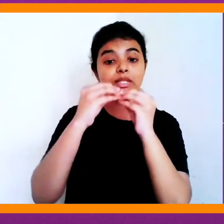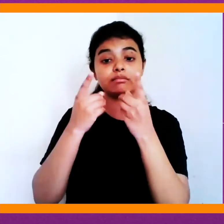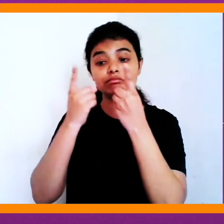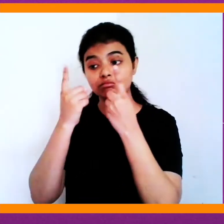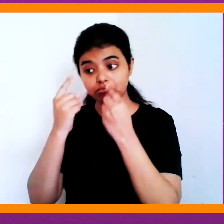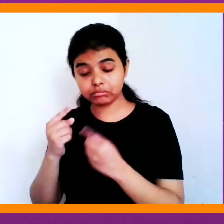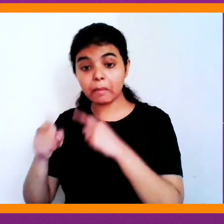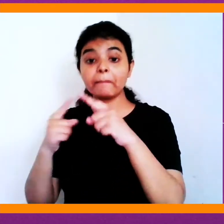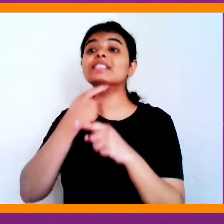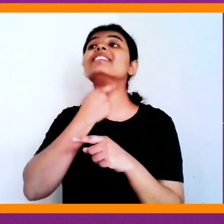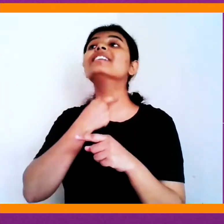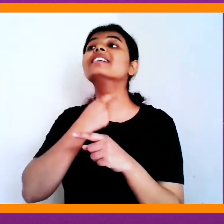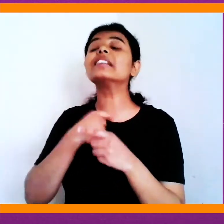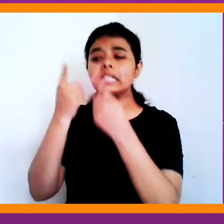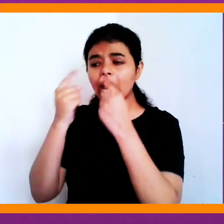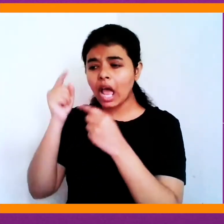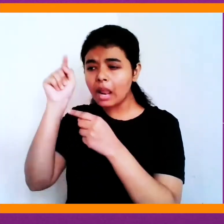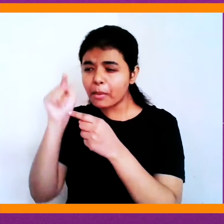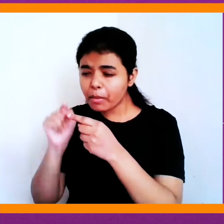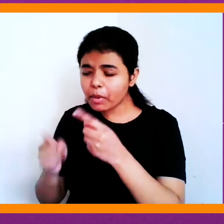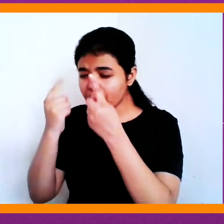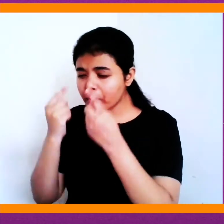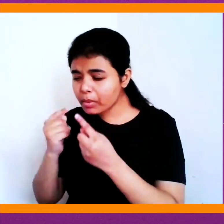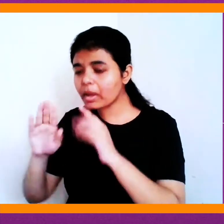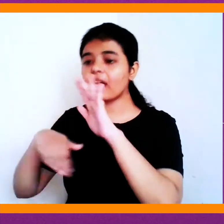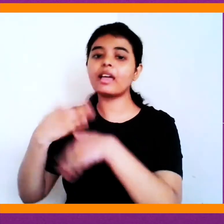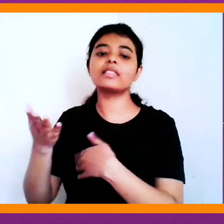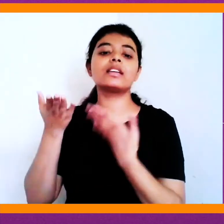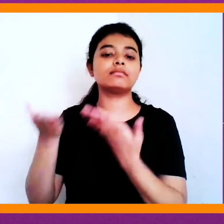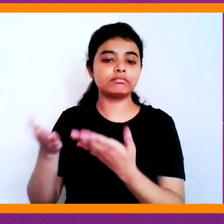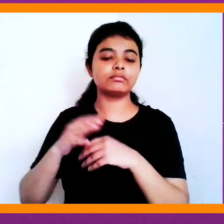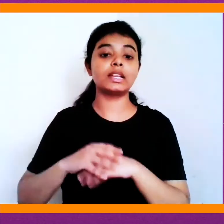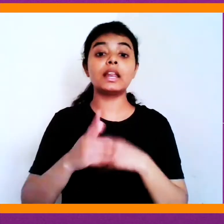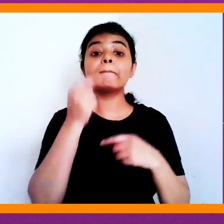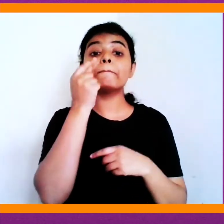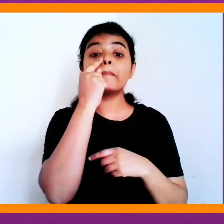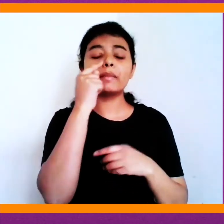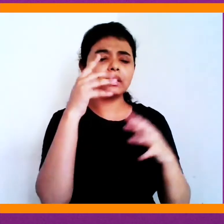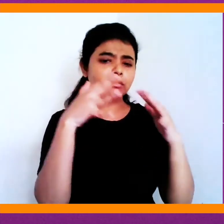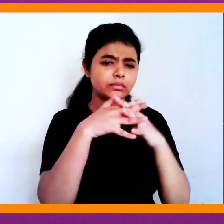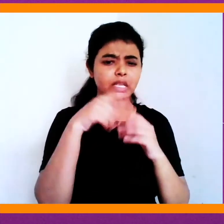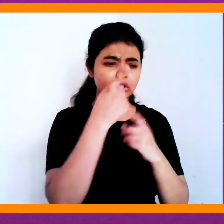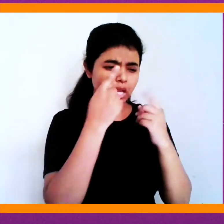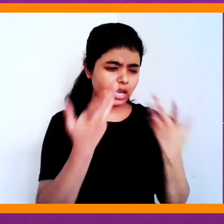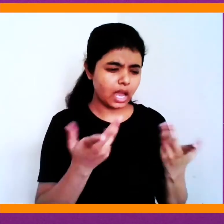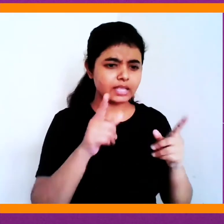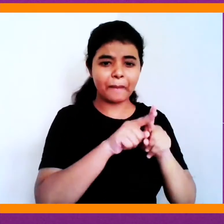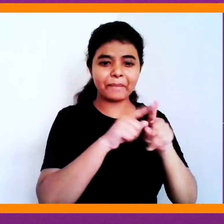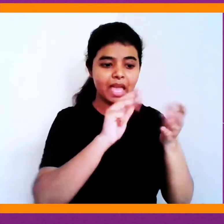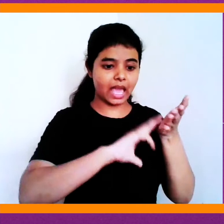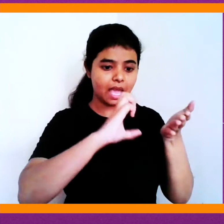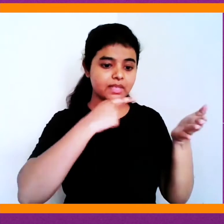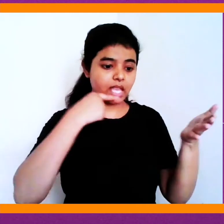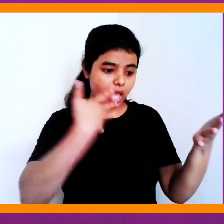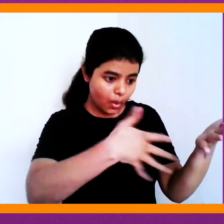he has diabetes thyroid and his health indicators in a woman we would look at her cyclicity of her